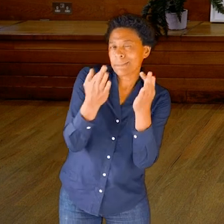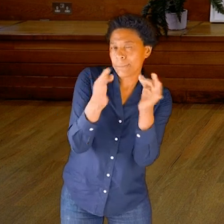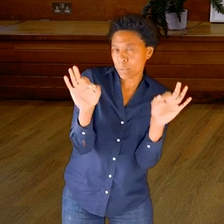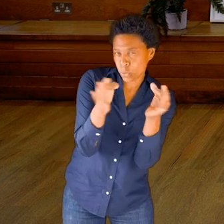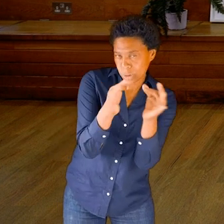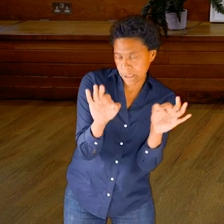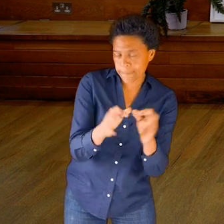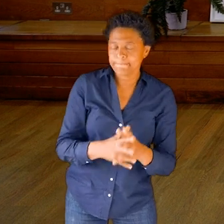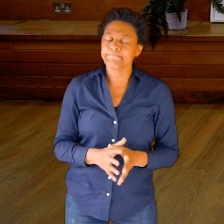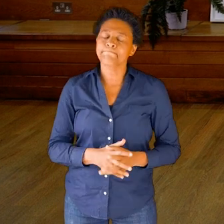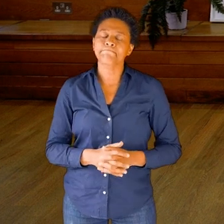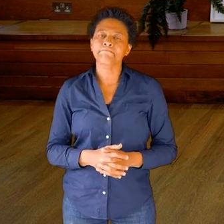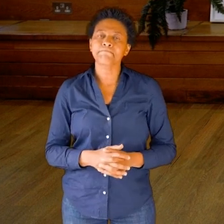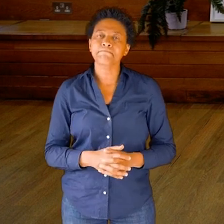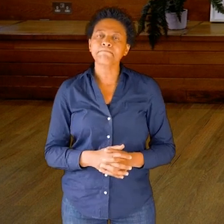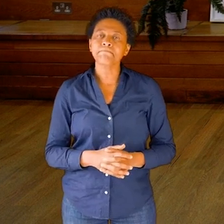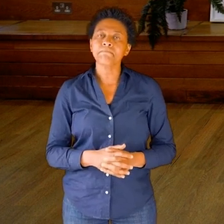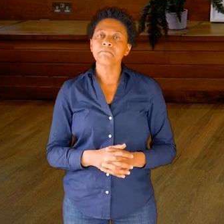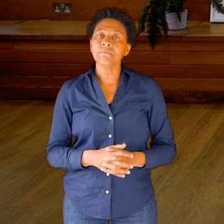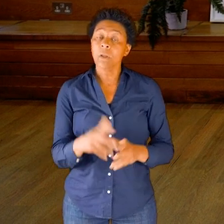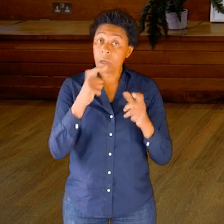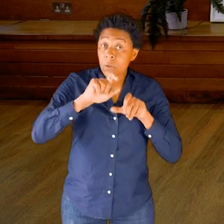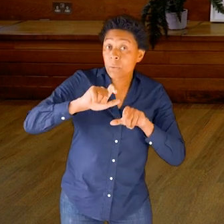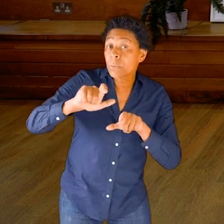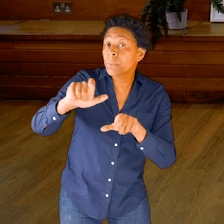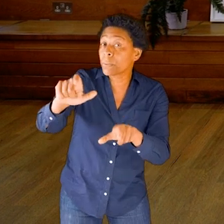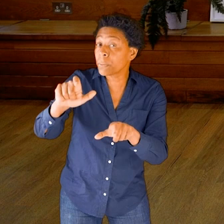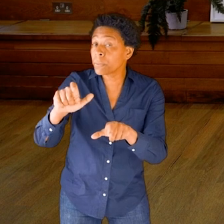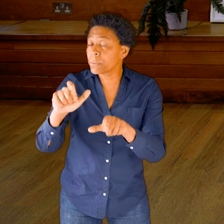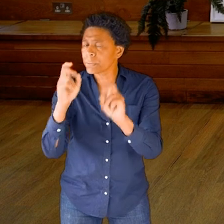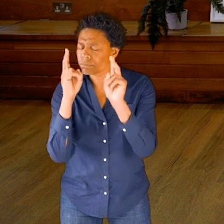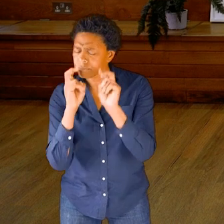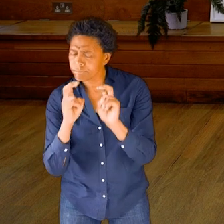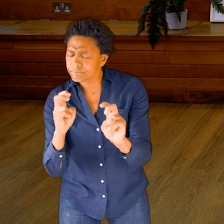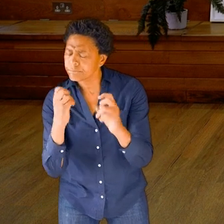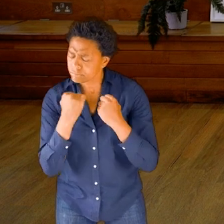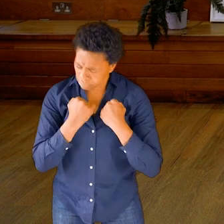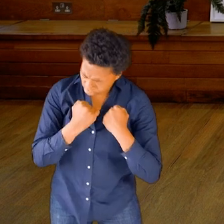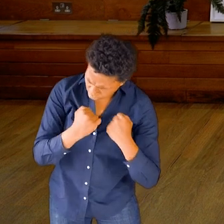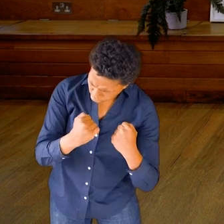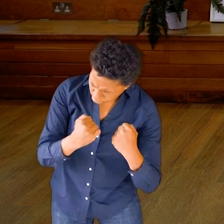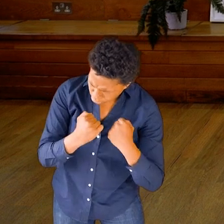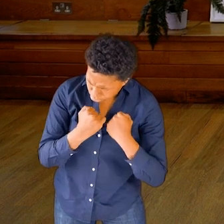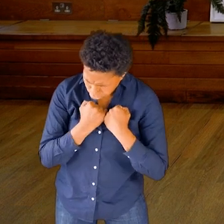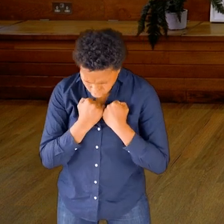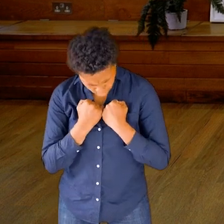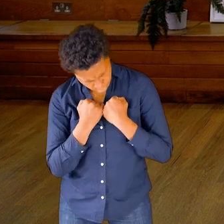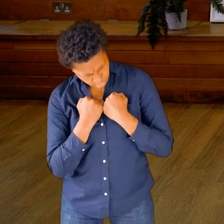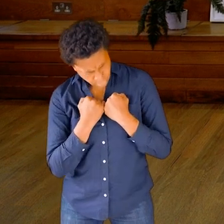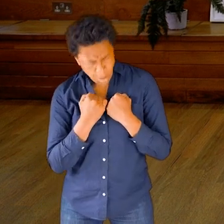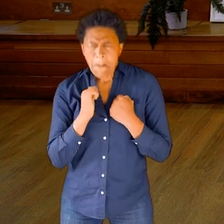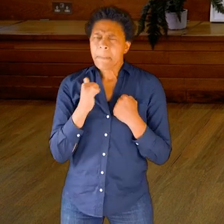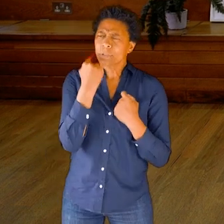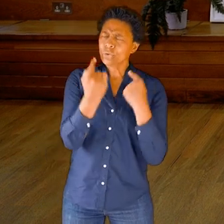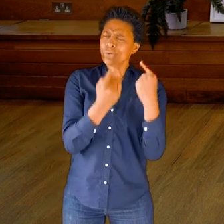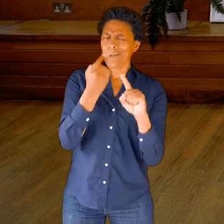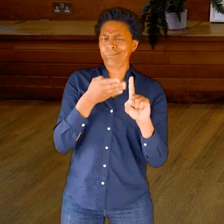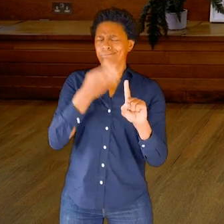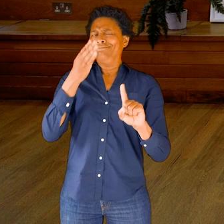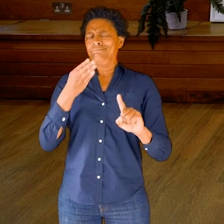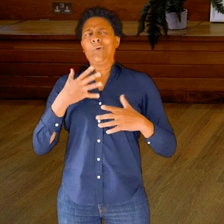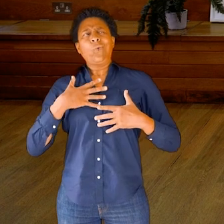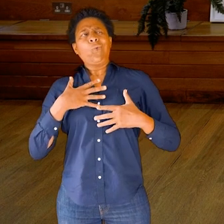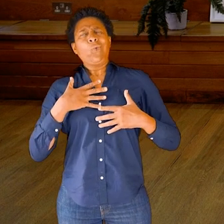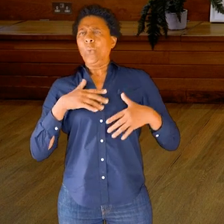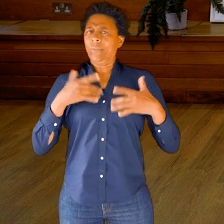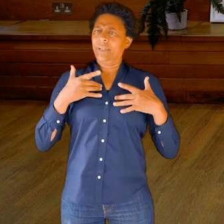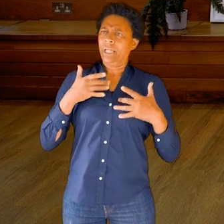But as we continue our exploration, you may find that you sense—have a sensation